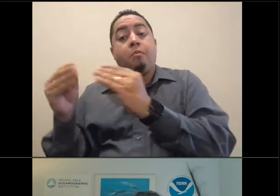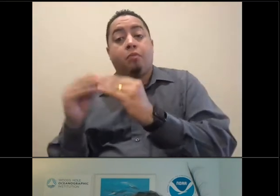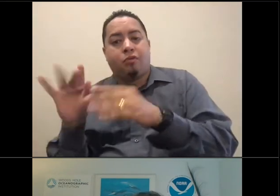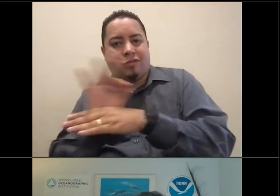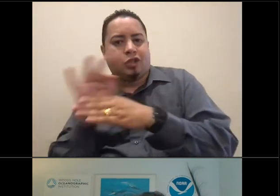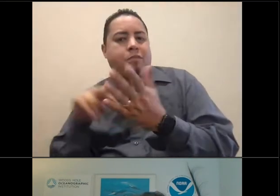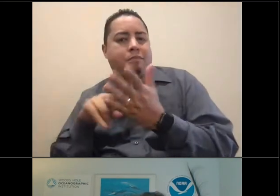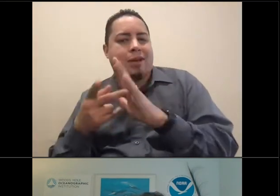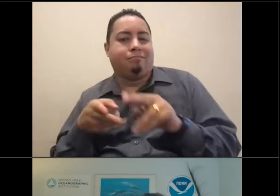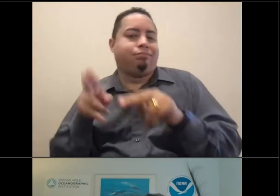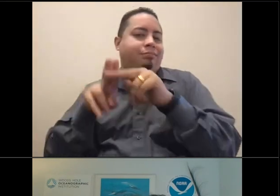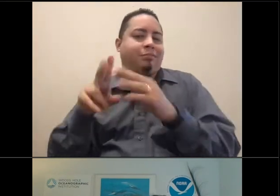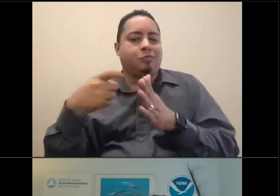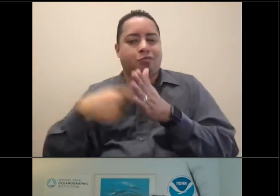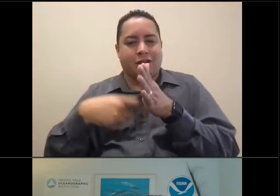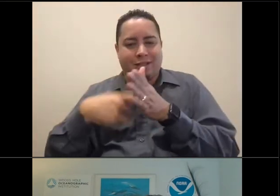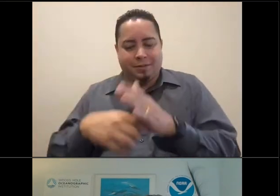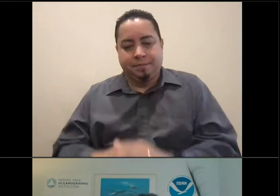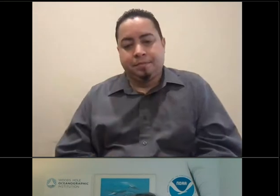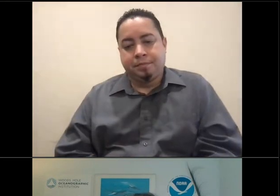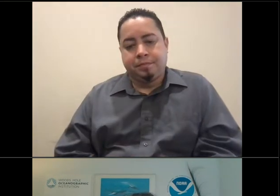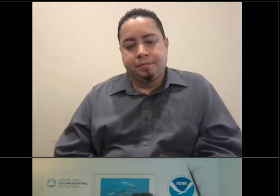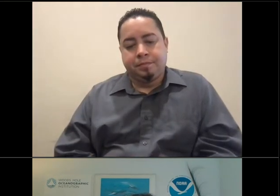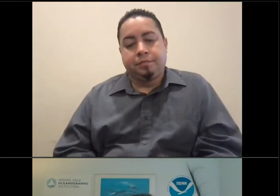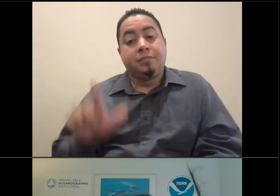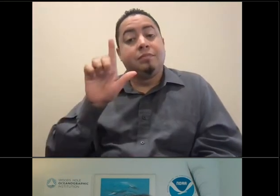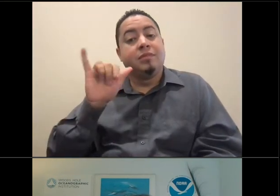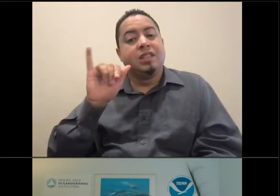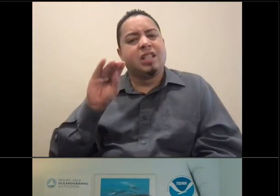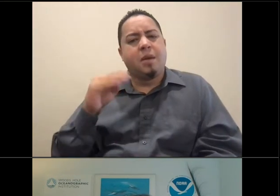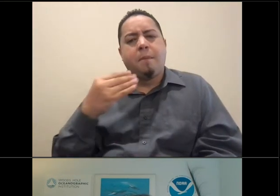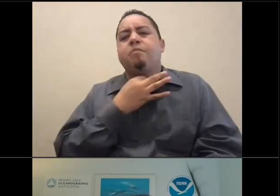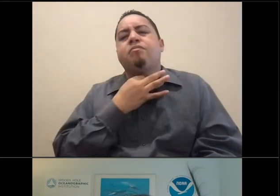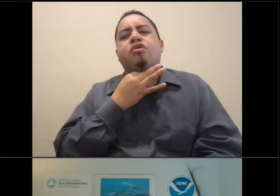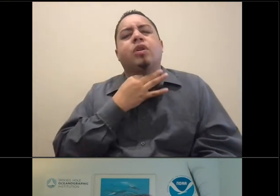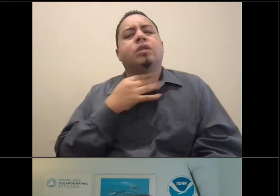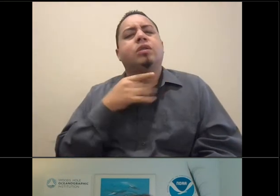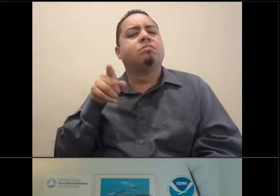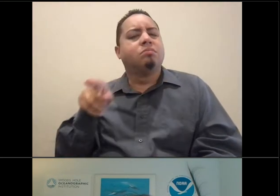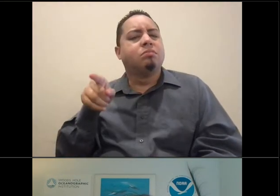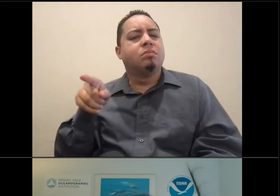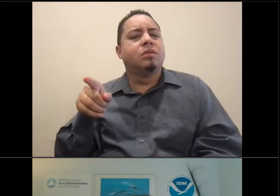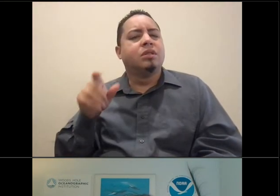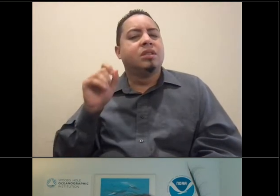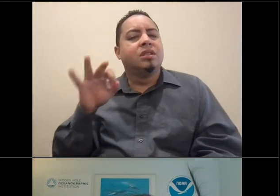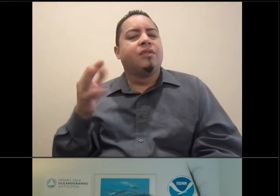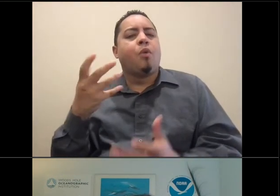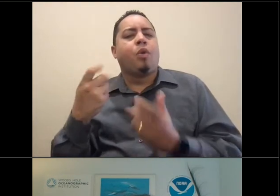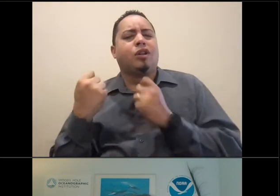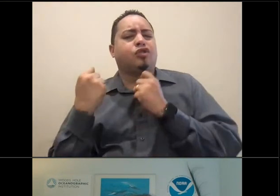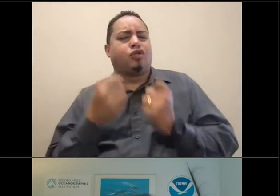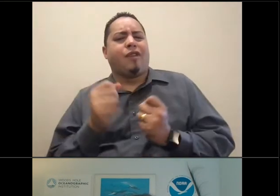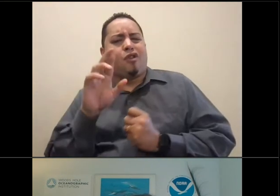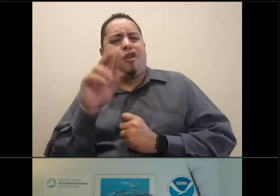Great, and Liam wonders, what does he need to do to be able to drive one of those when he grows up?